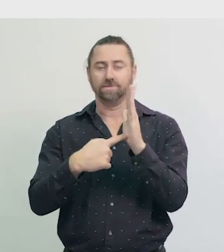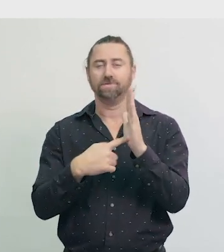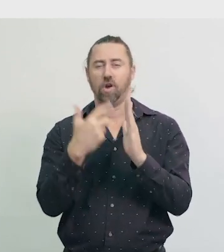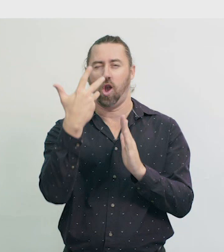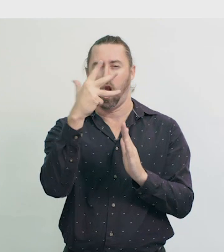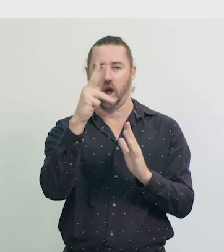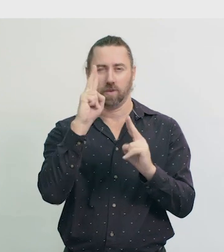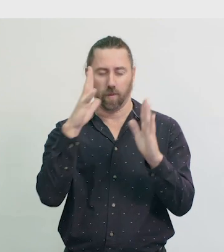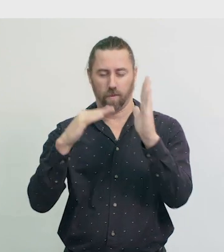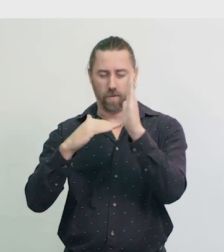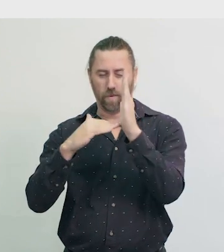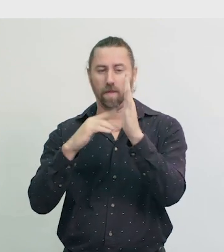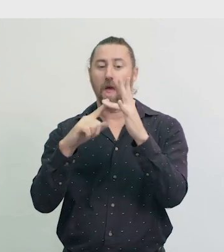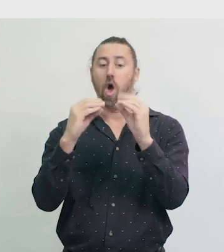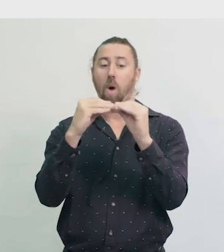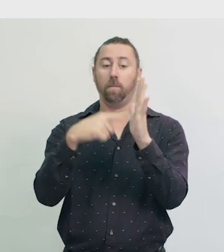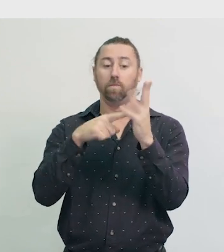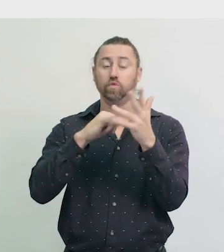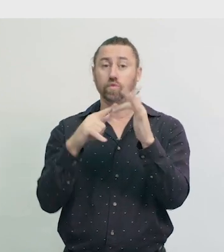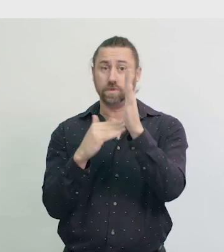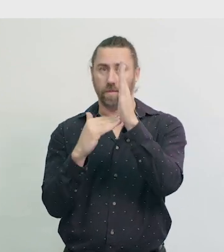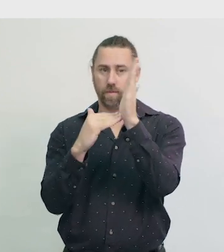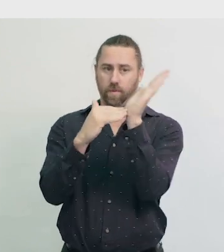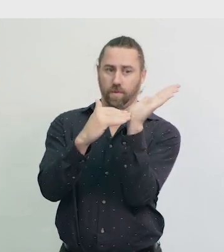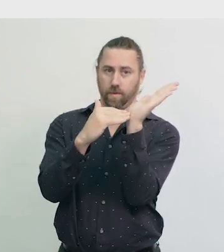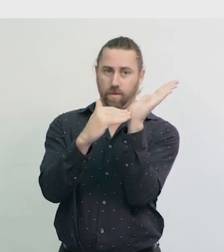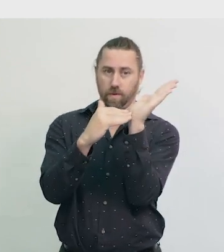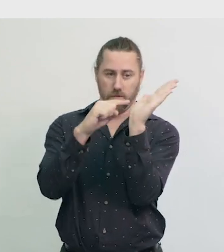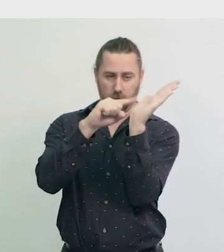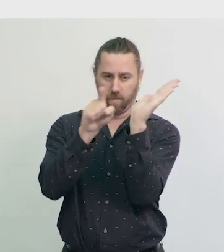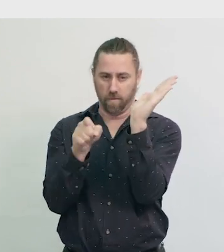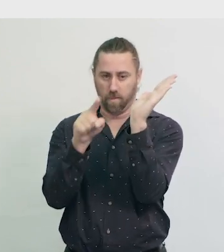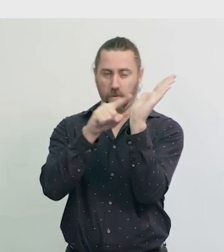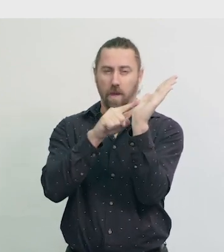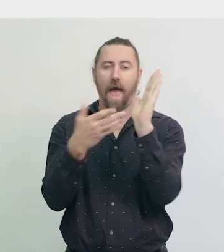Obtuse angles are greater than 90 degrees, but less than 180 degrees.